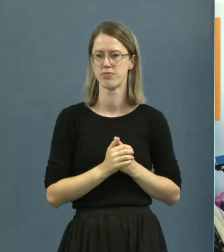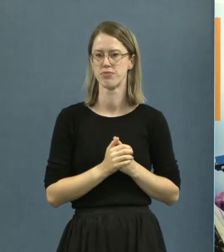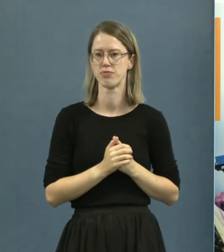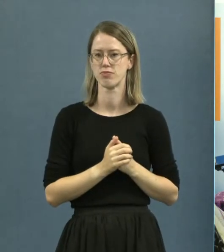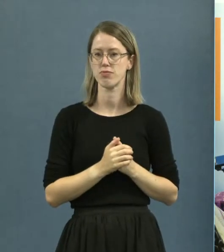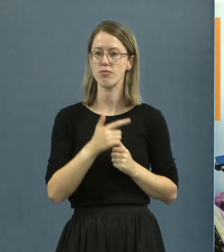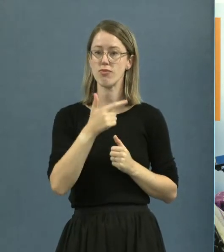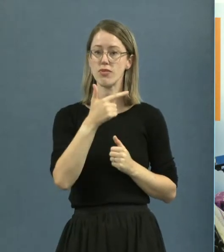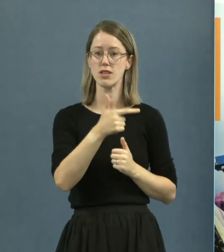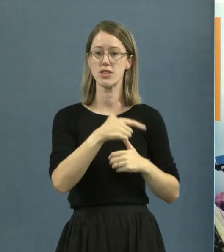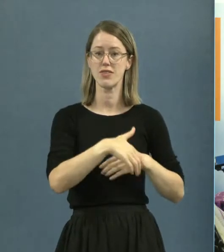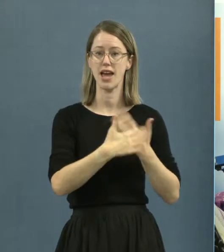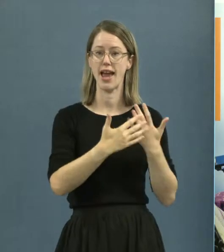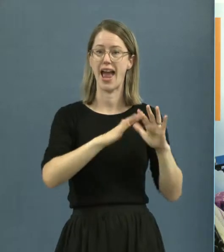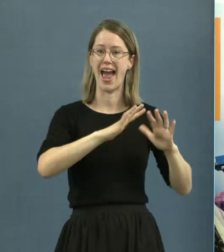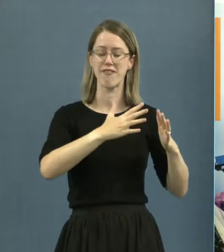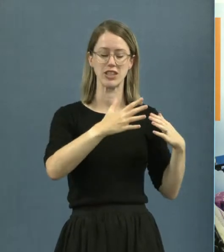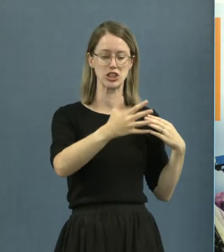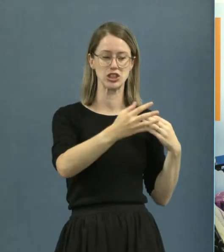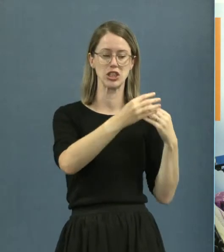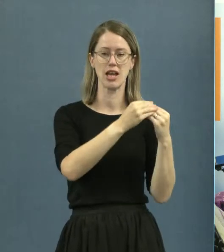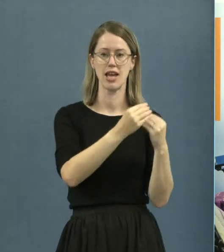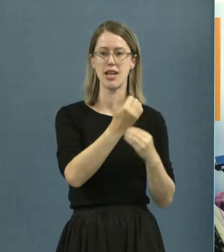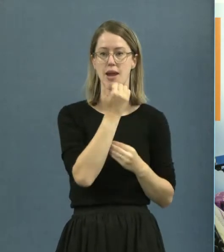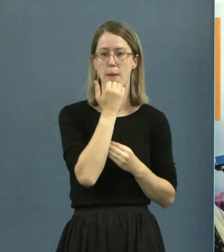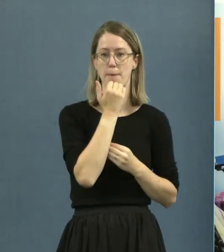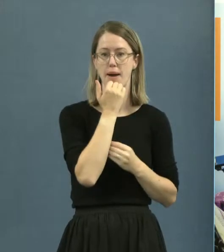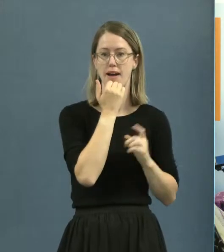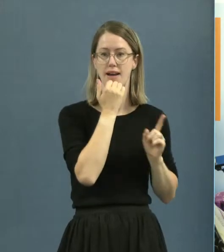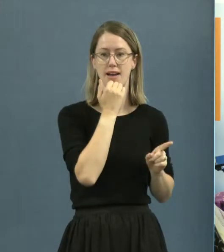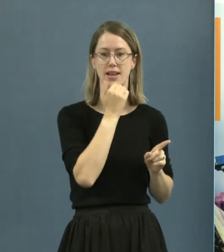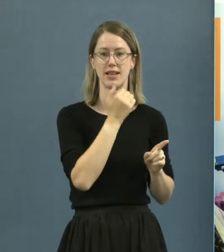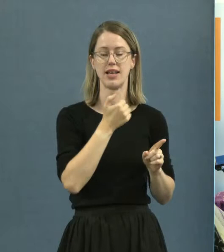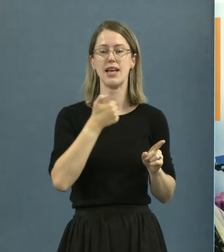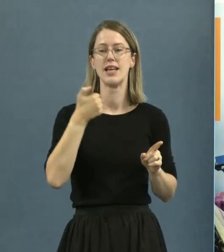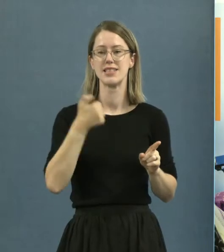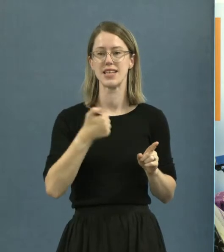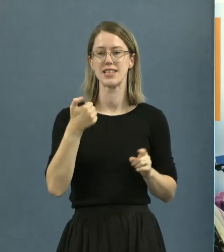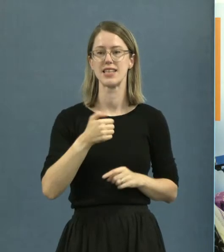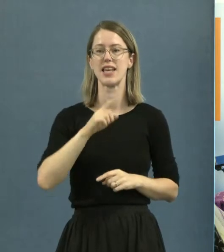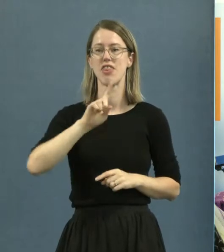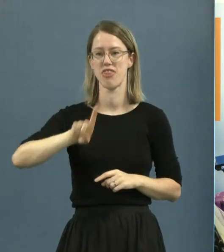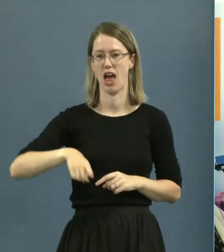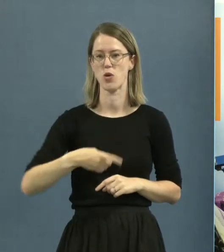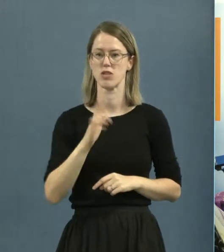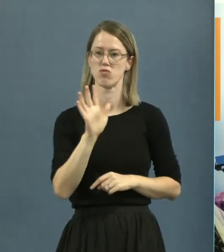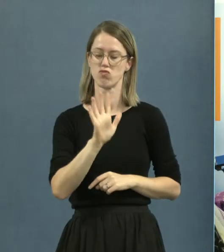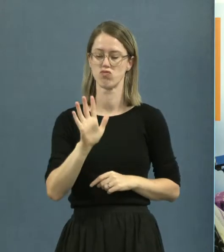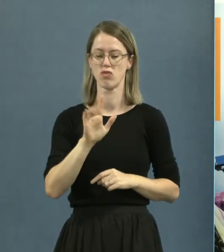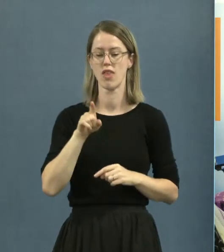seven-day rolling average of reported cases, again reported